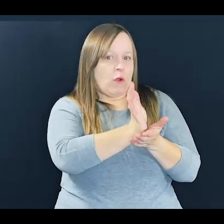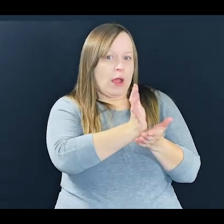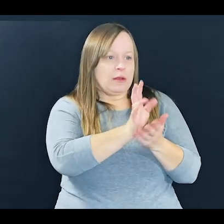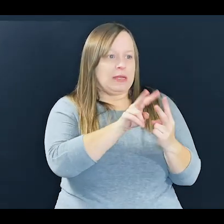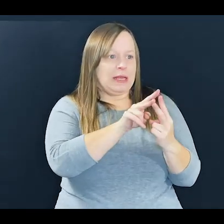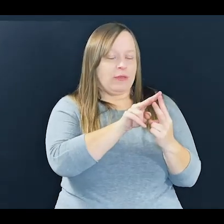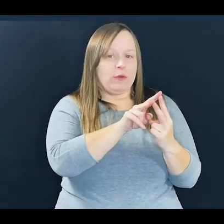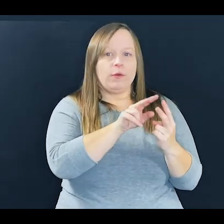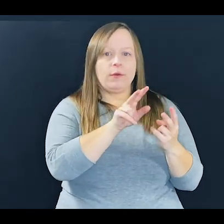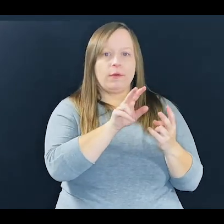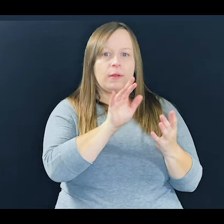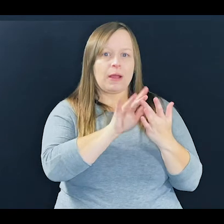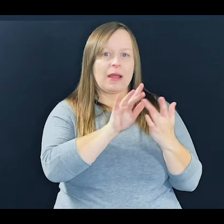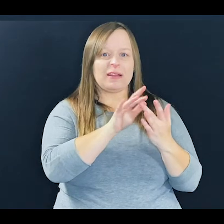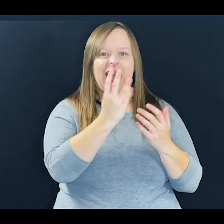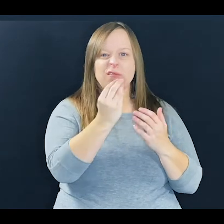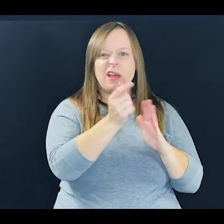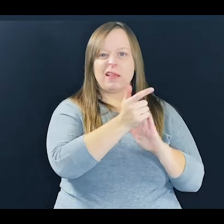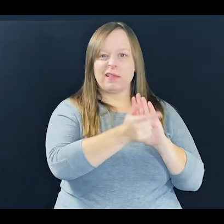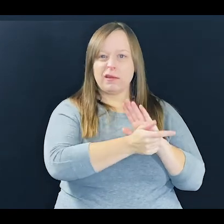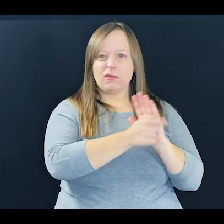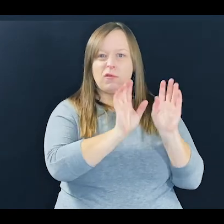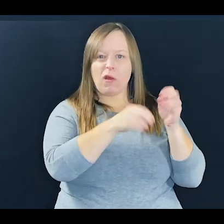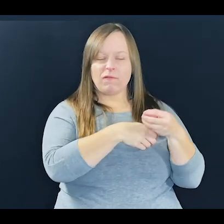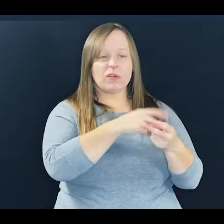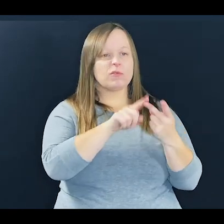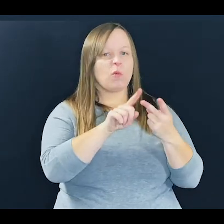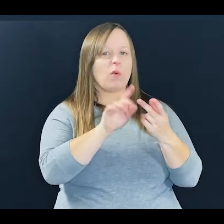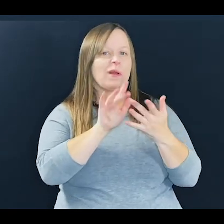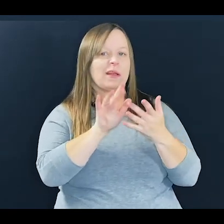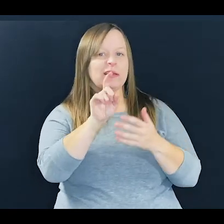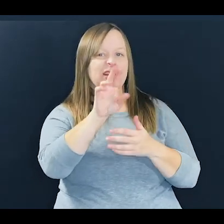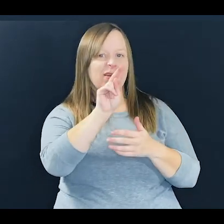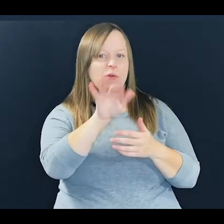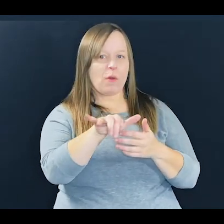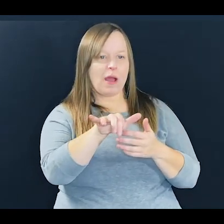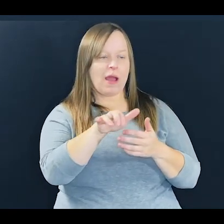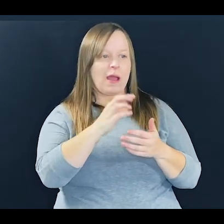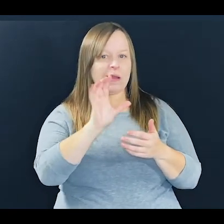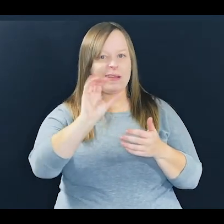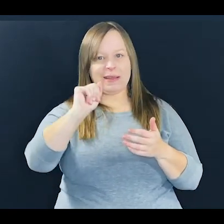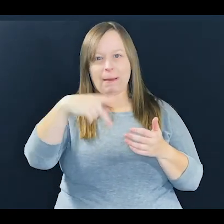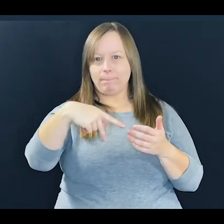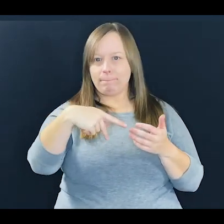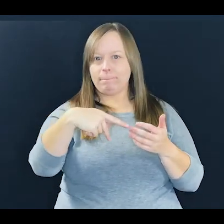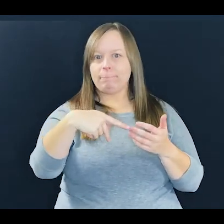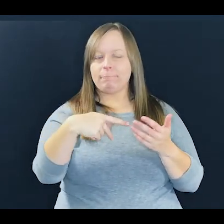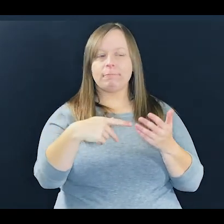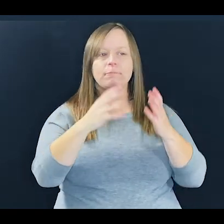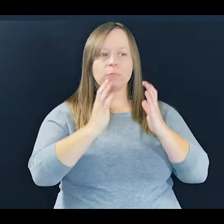either by contacting an outside legal representation or by contacting DRNY and the Client Assistance Program.